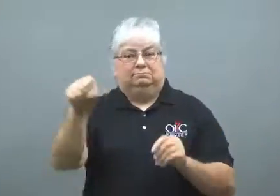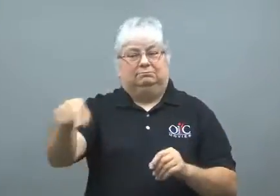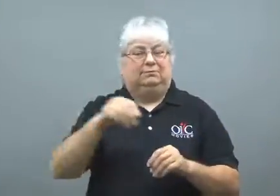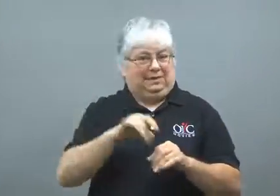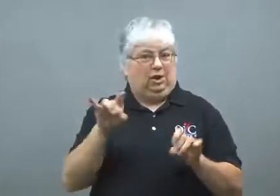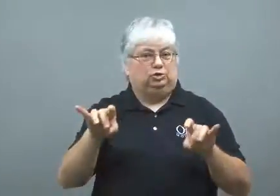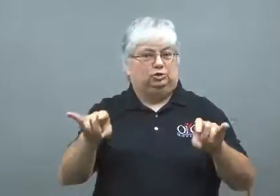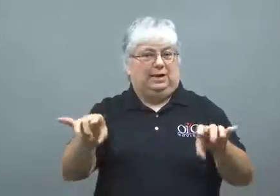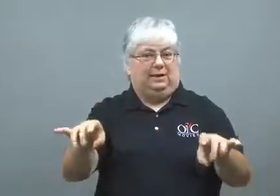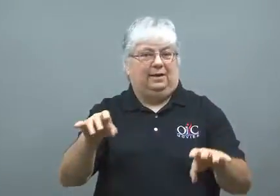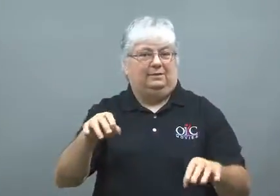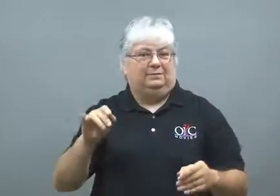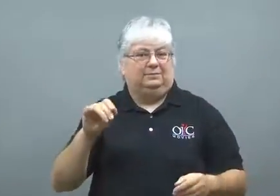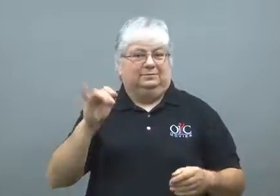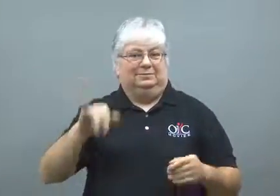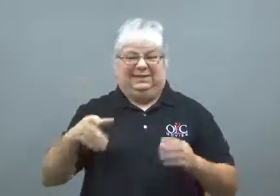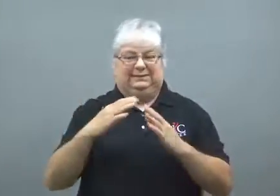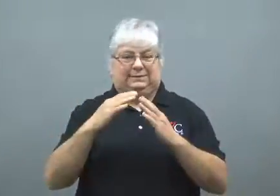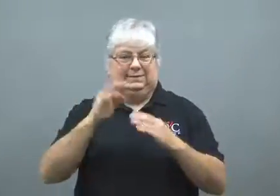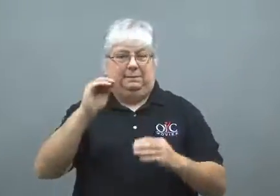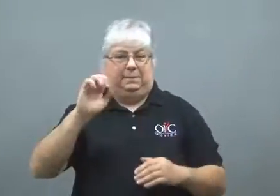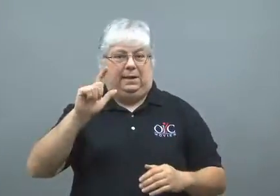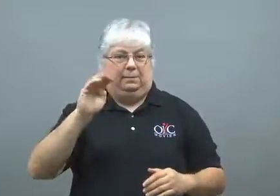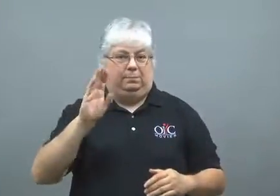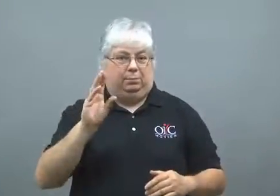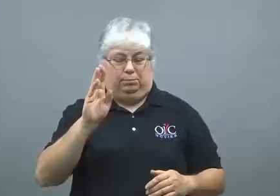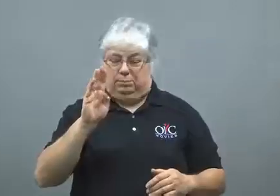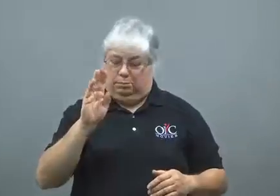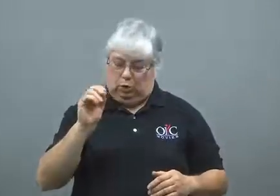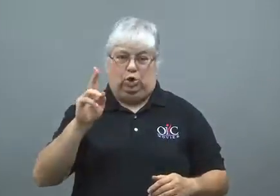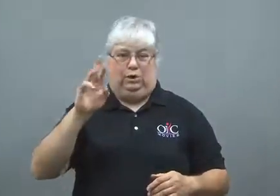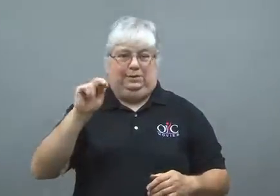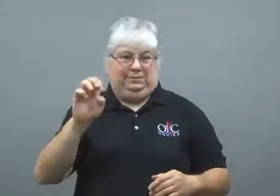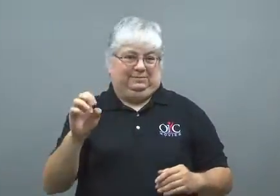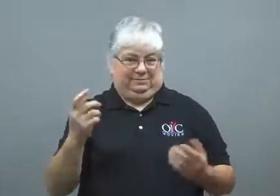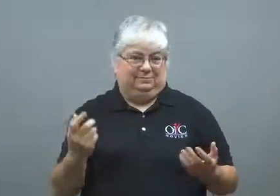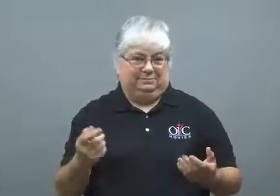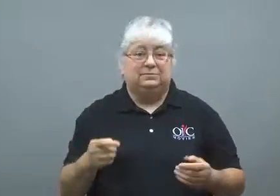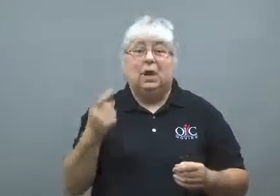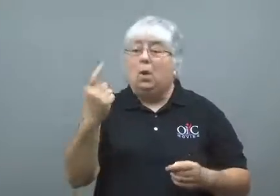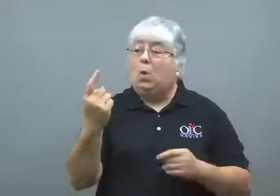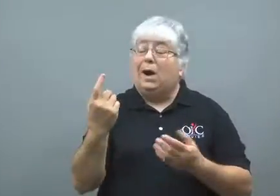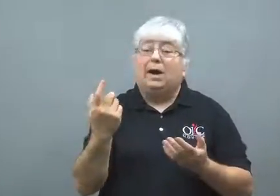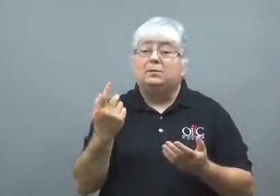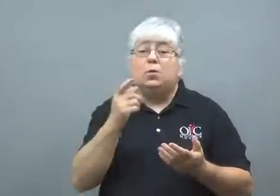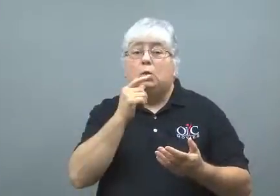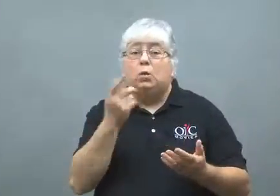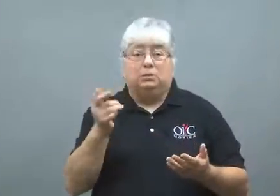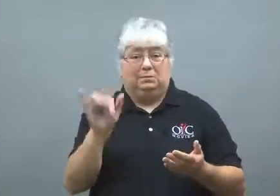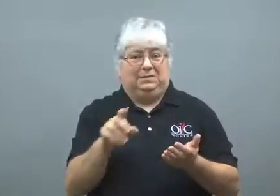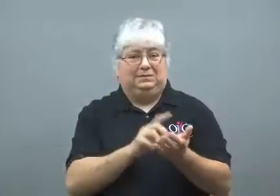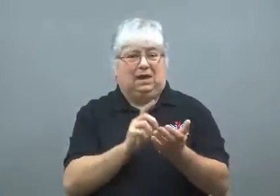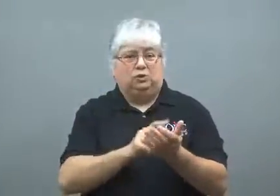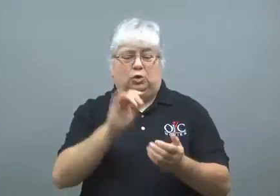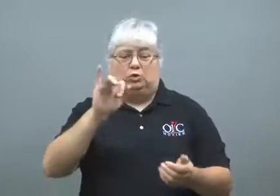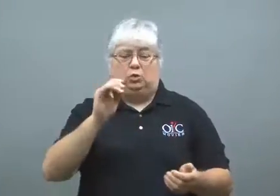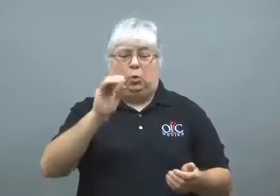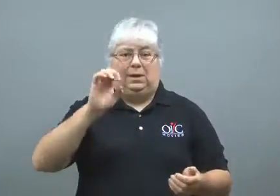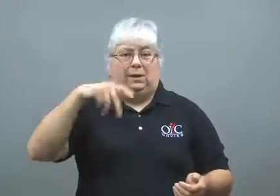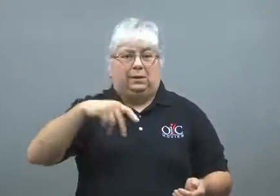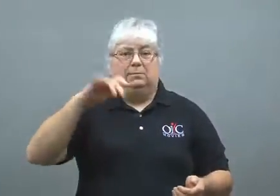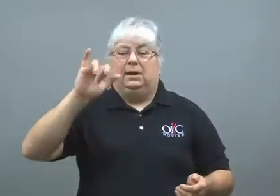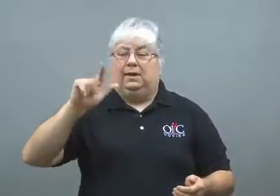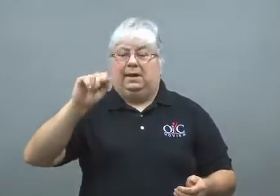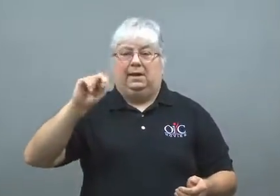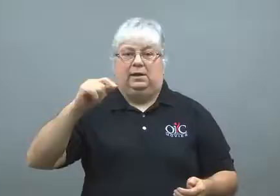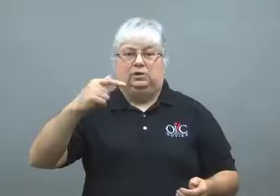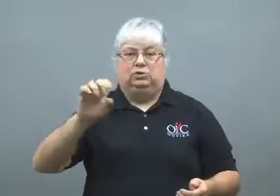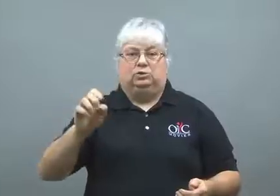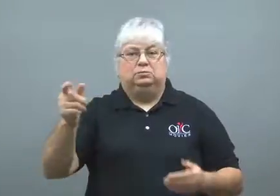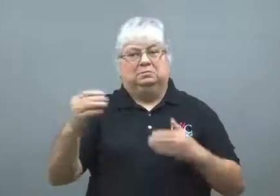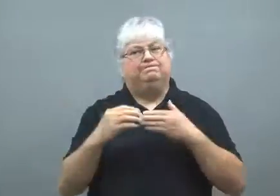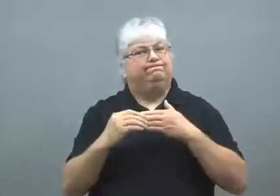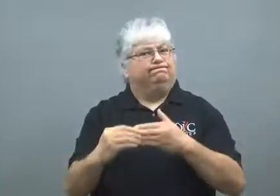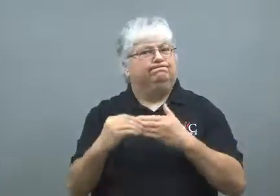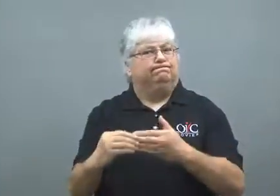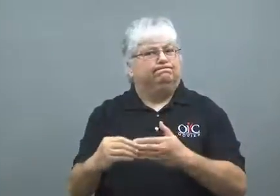in Melbourne, Australia. One was Dr. Joep Lange who was